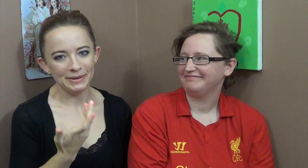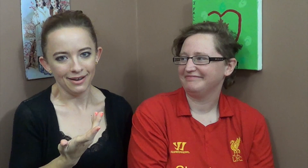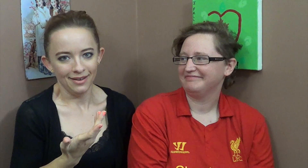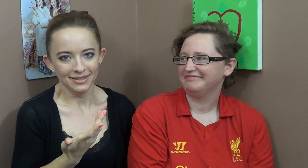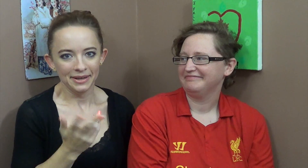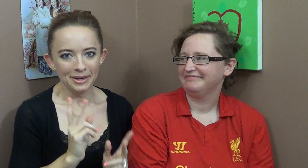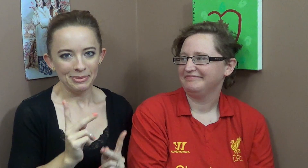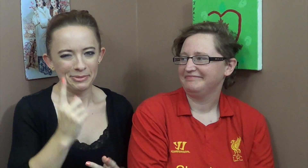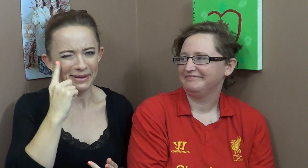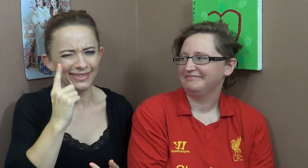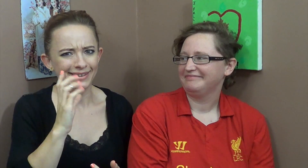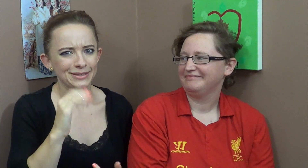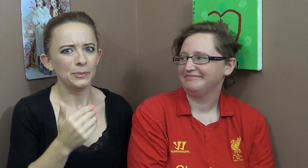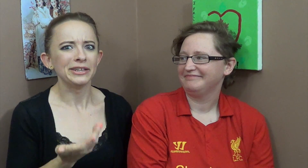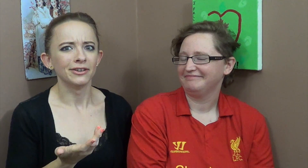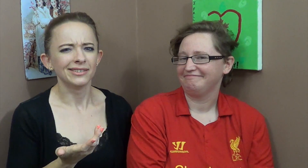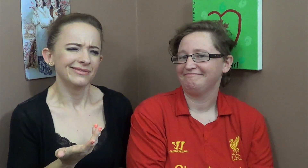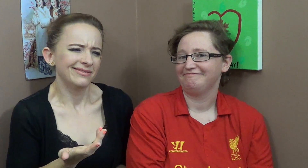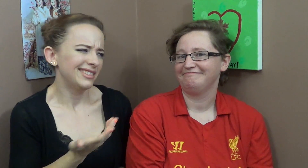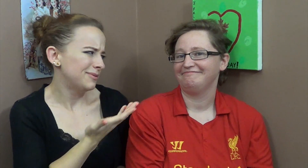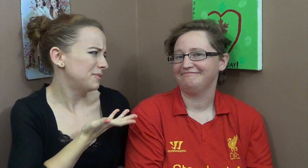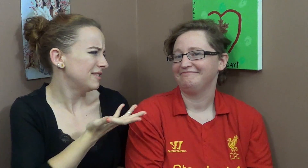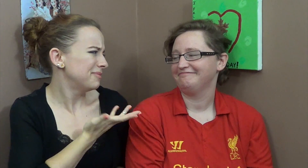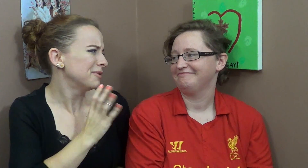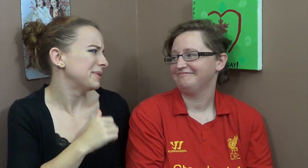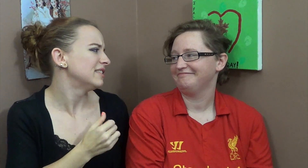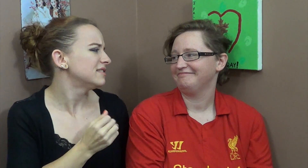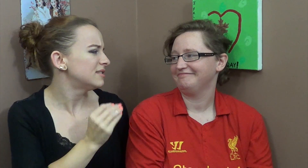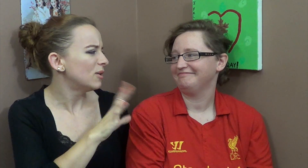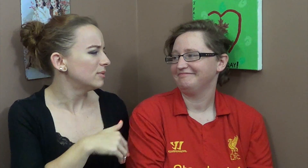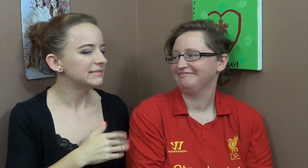just because people might think it's weird. Like we're weird so